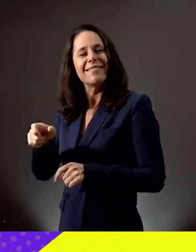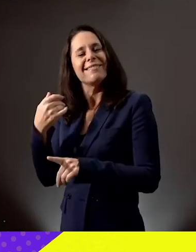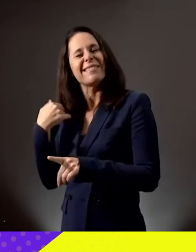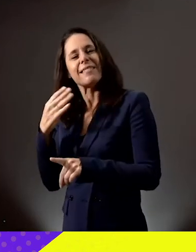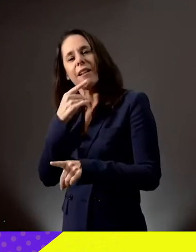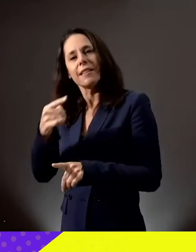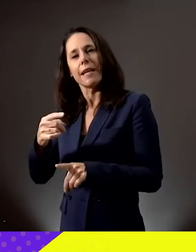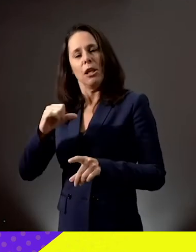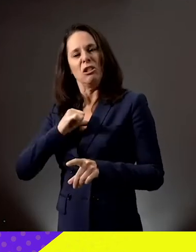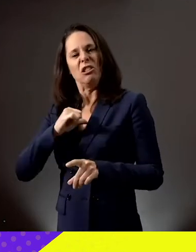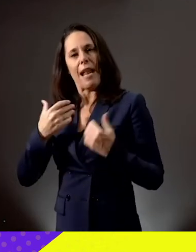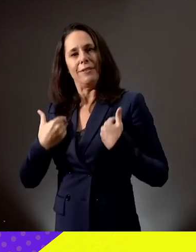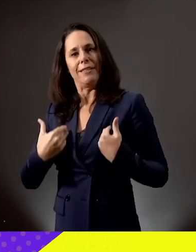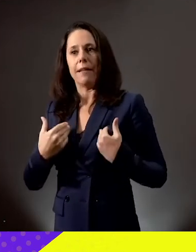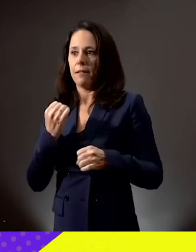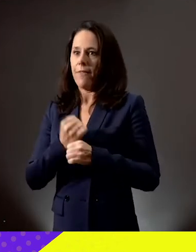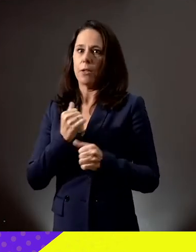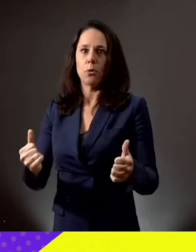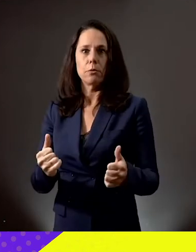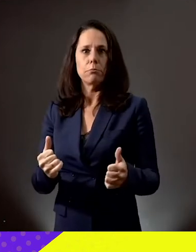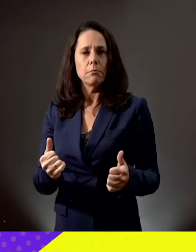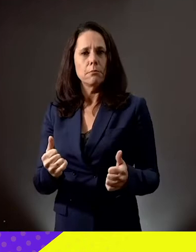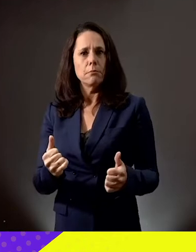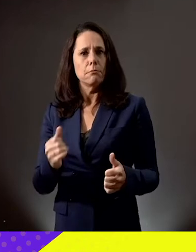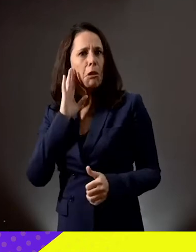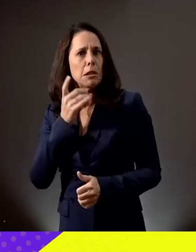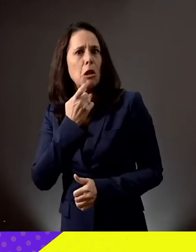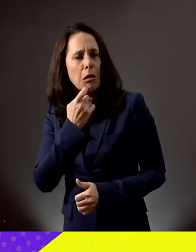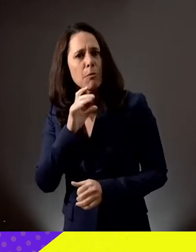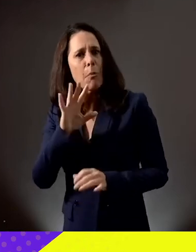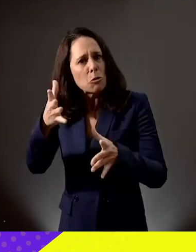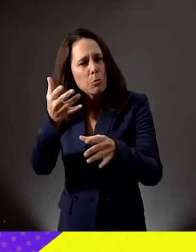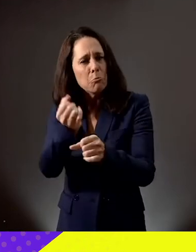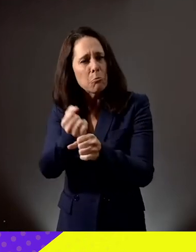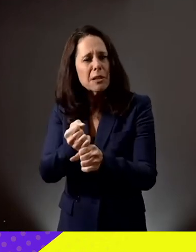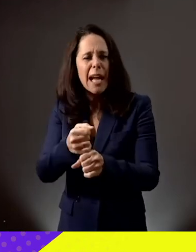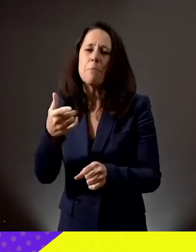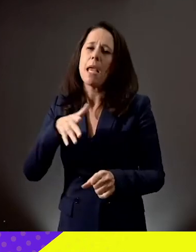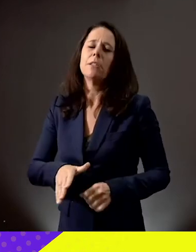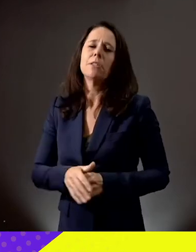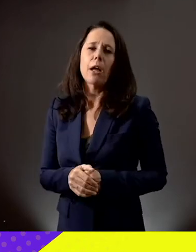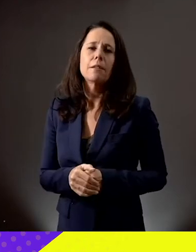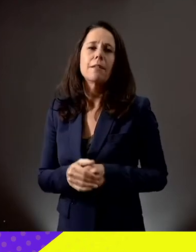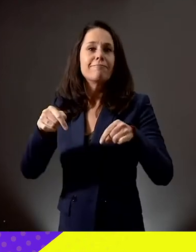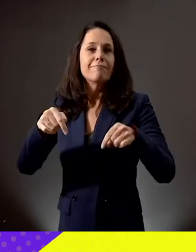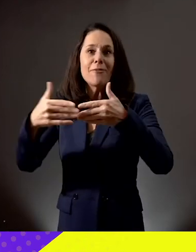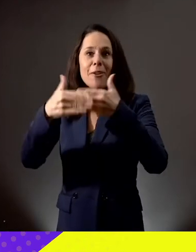And is true. In reality, it can be a bit harder sometimes. Which we will briefly discuss this morning.